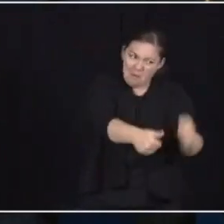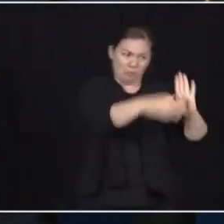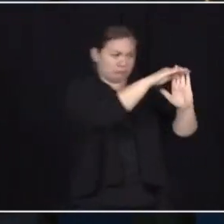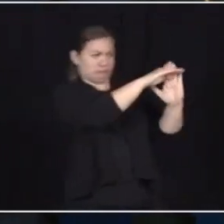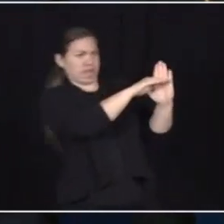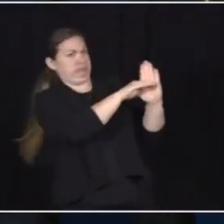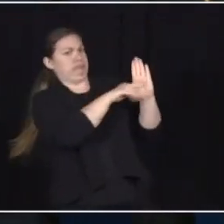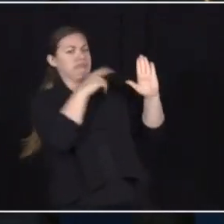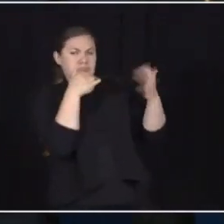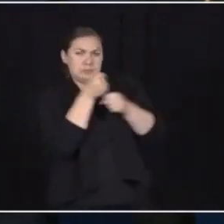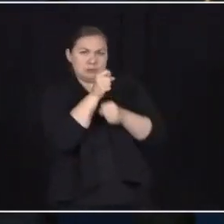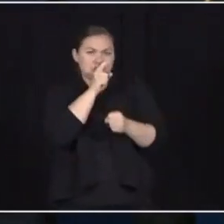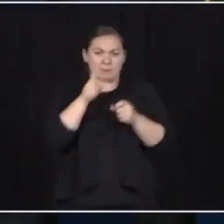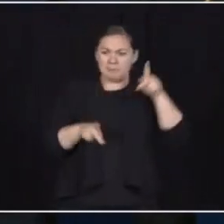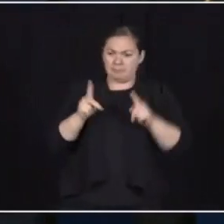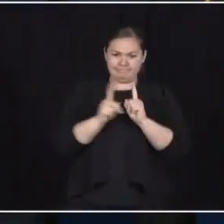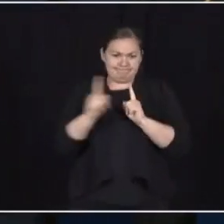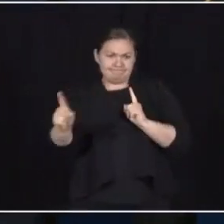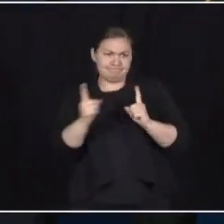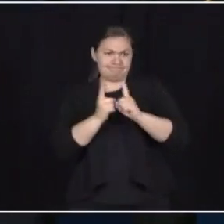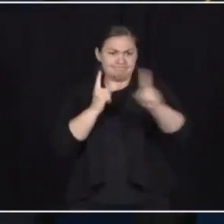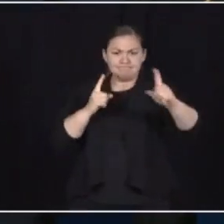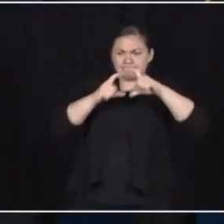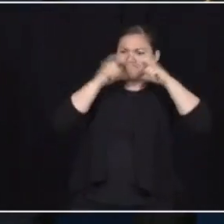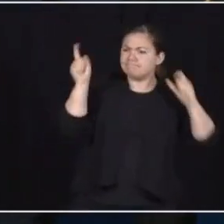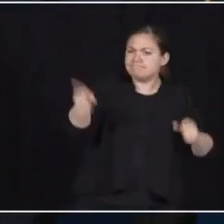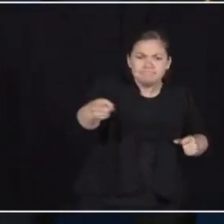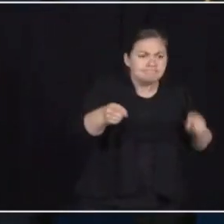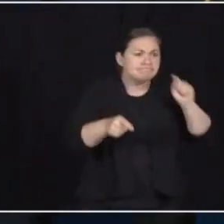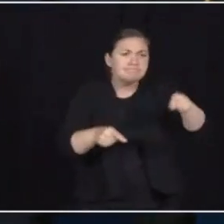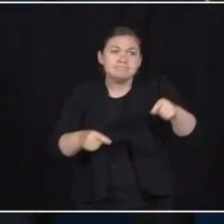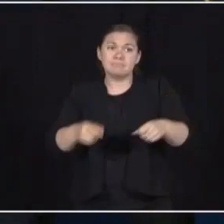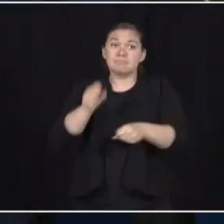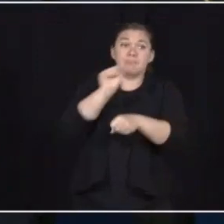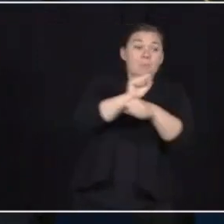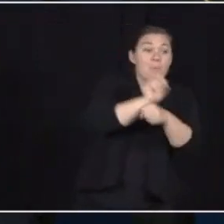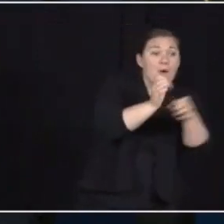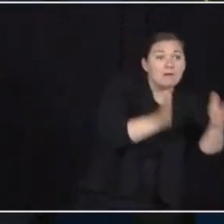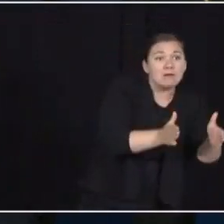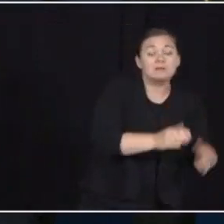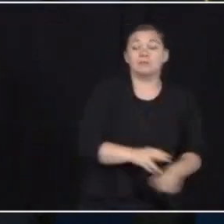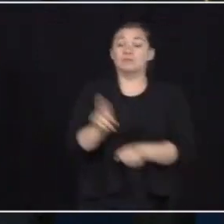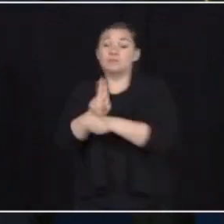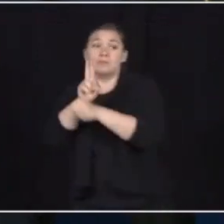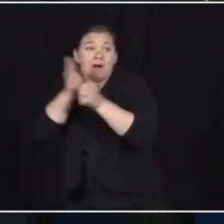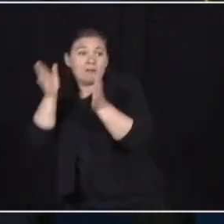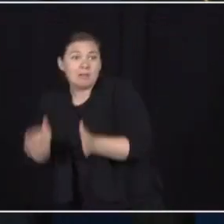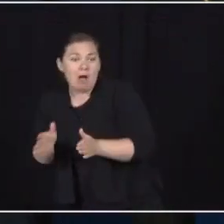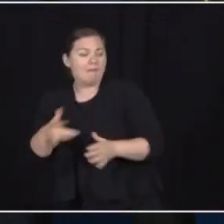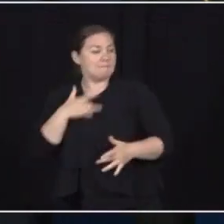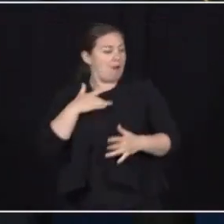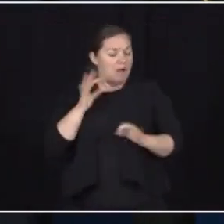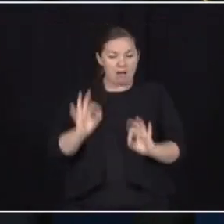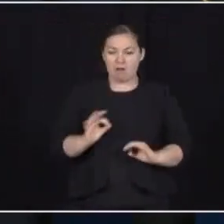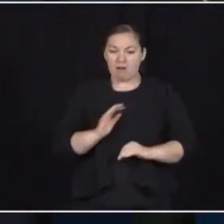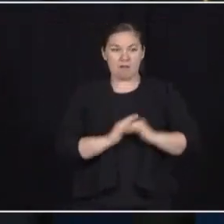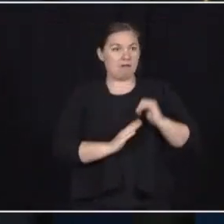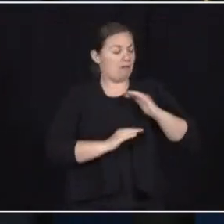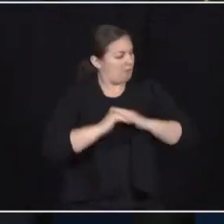seriously and by working together to build confidence amongst employees and customers. A great example is the that calls on